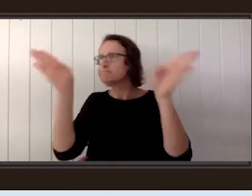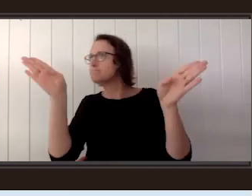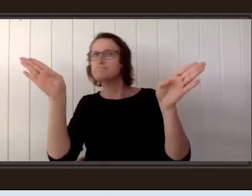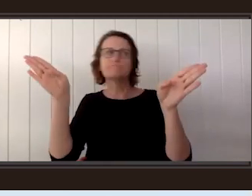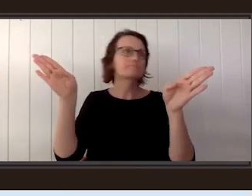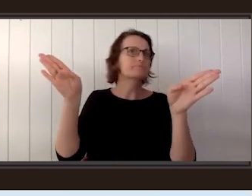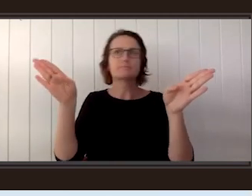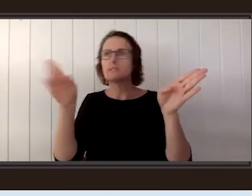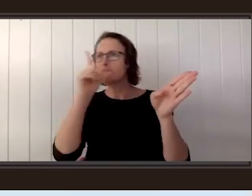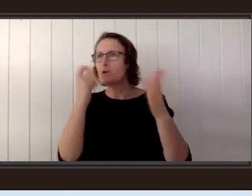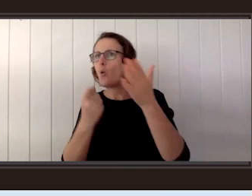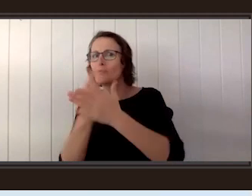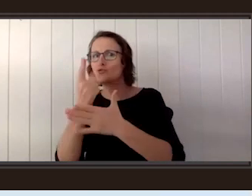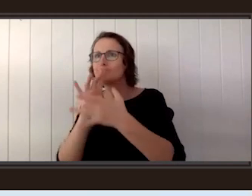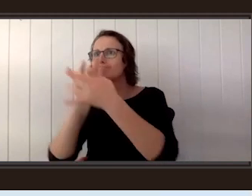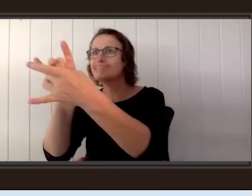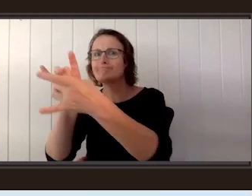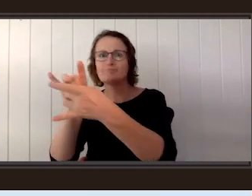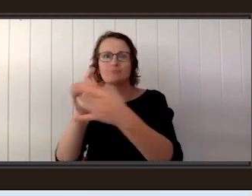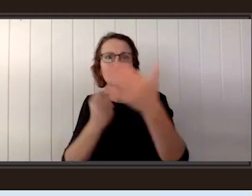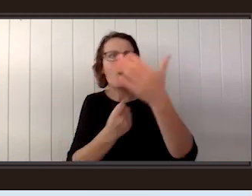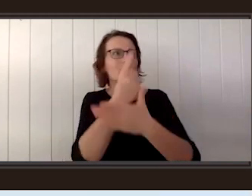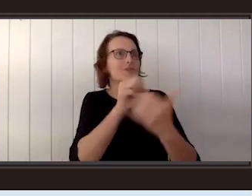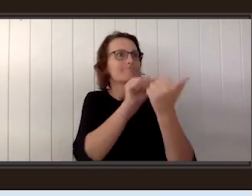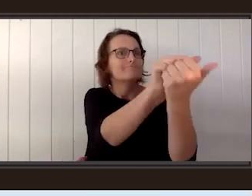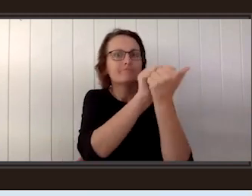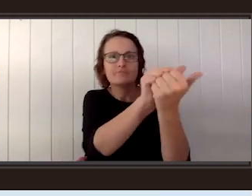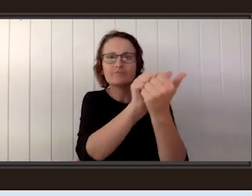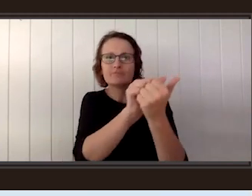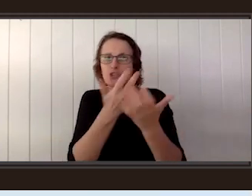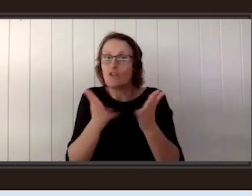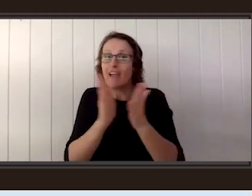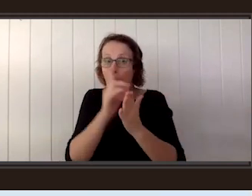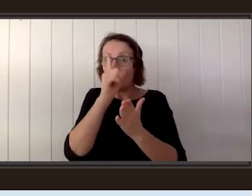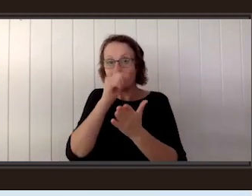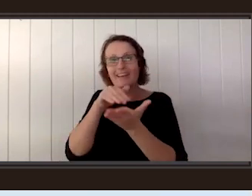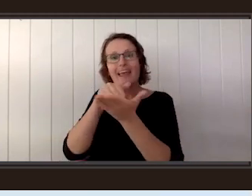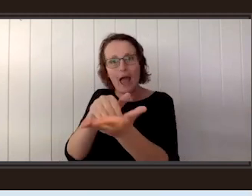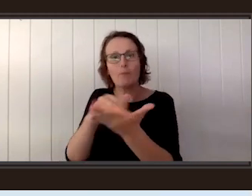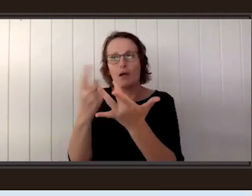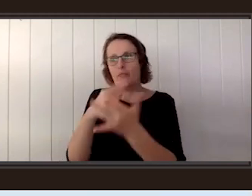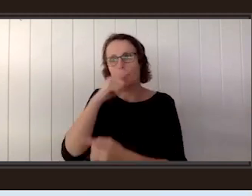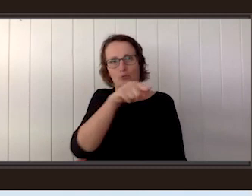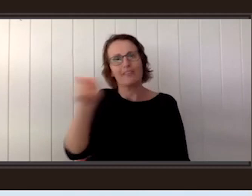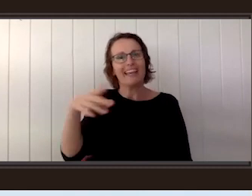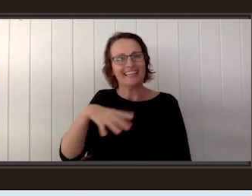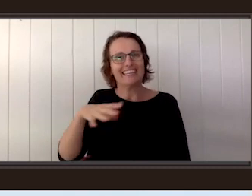think with opportunity, and look for these ways where we can serve others who have needs. The needs of people in the community are changing